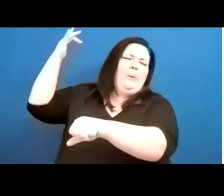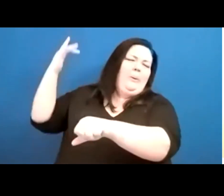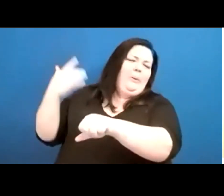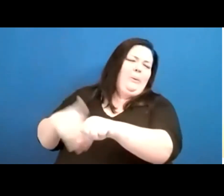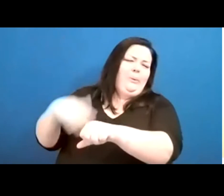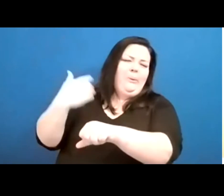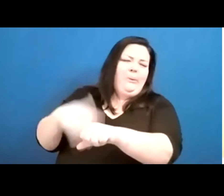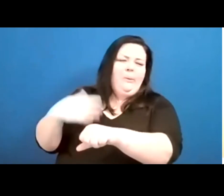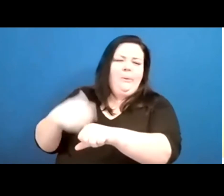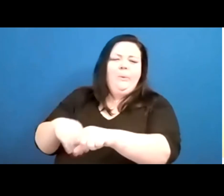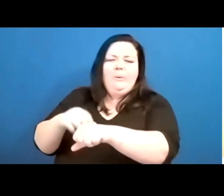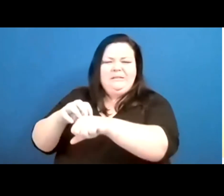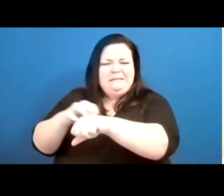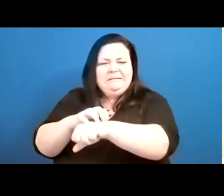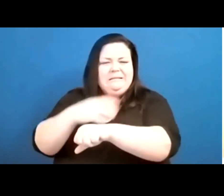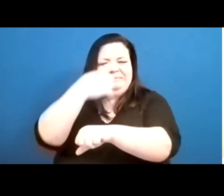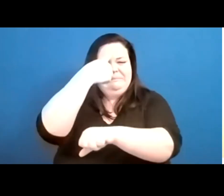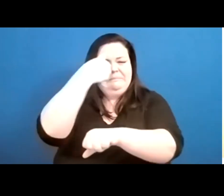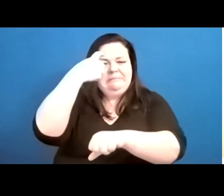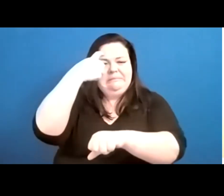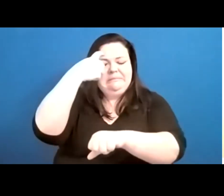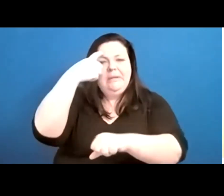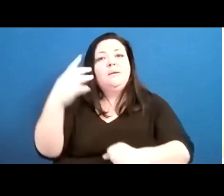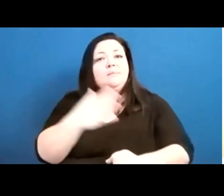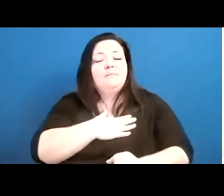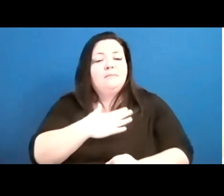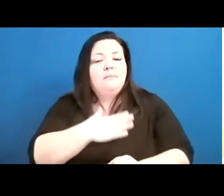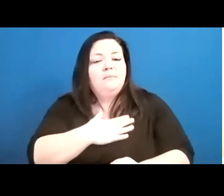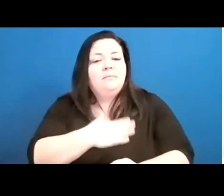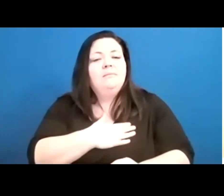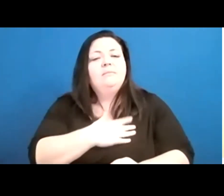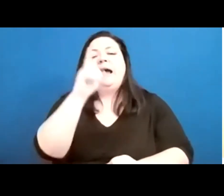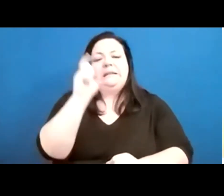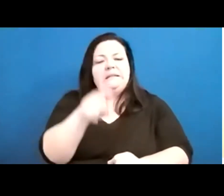embedded in memory. Mine is/ a need to transmute loss into/